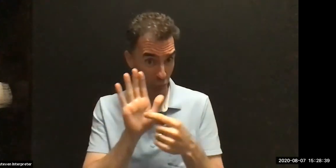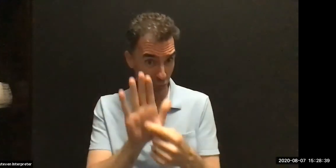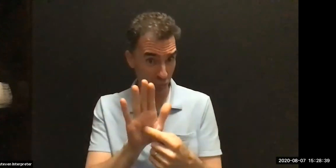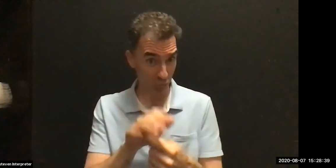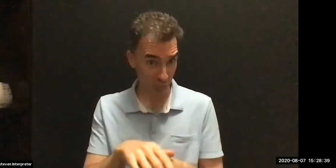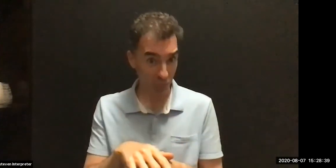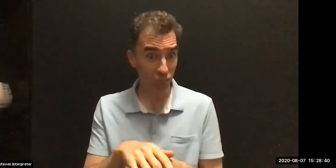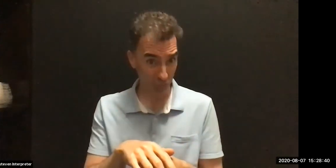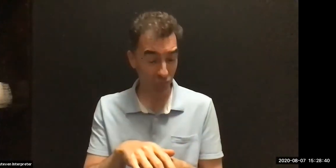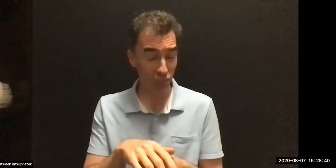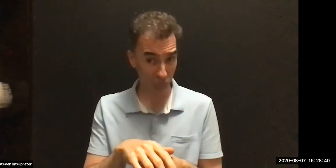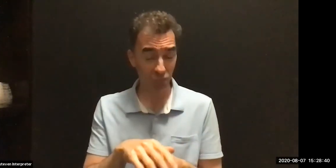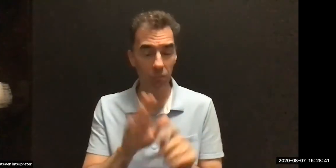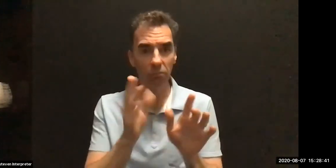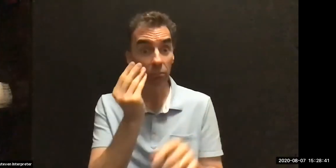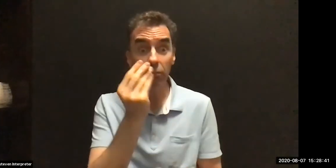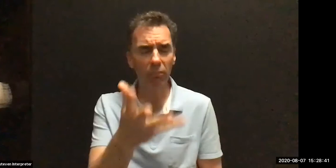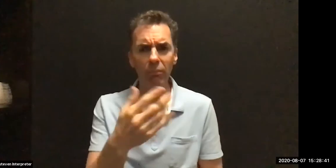Susi Nitzel: And I've never done video